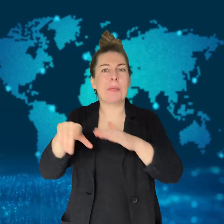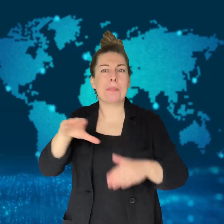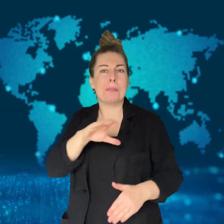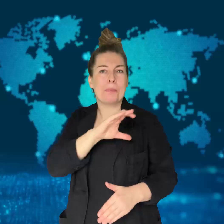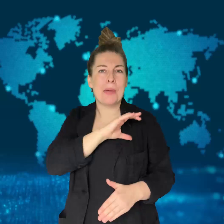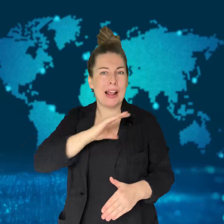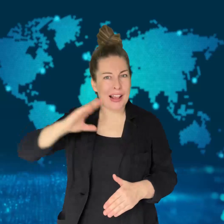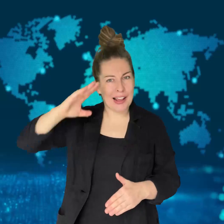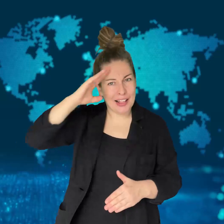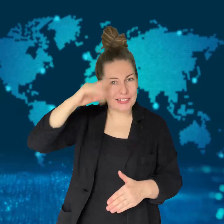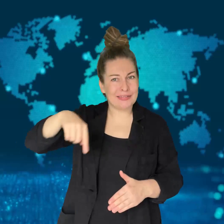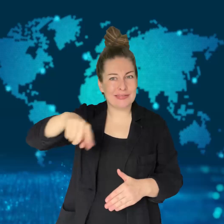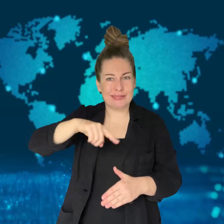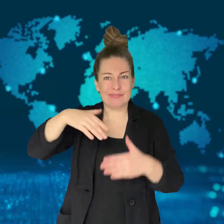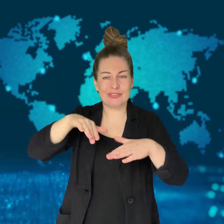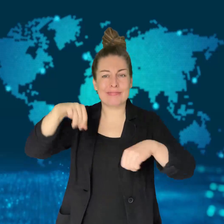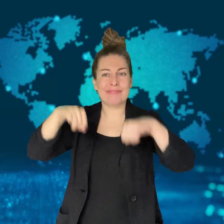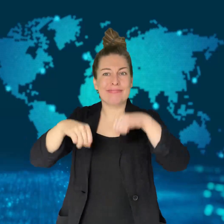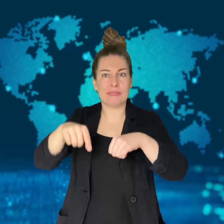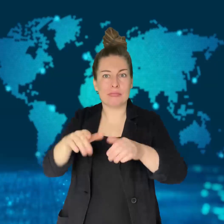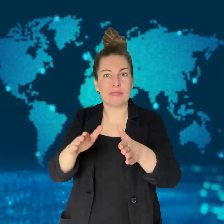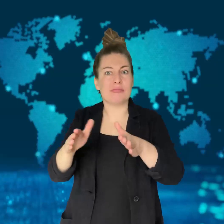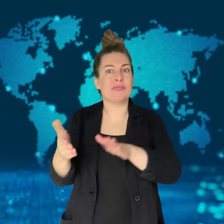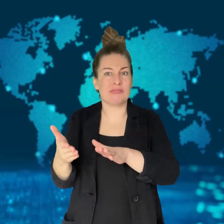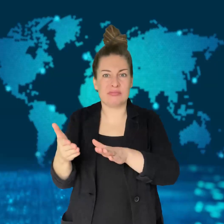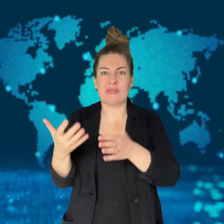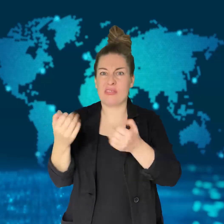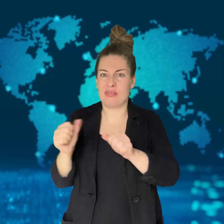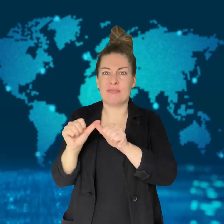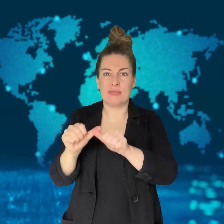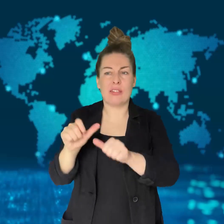Authorities have continued to crack down on protests,